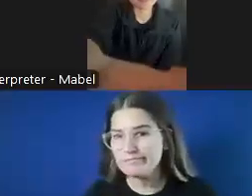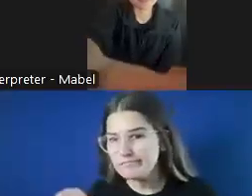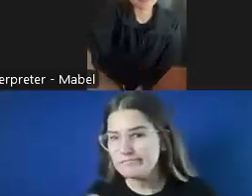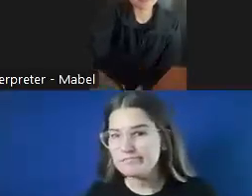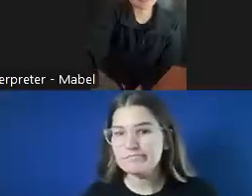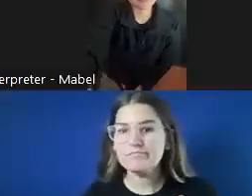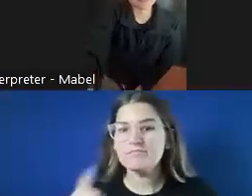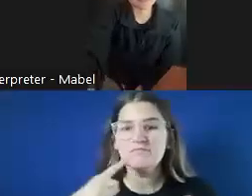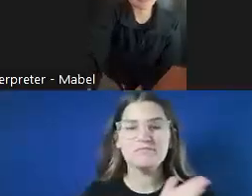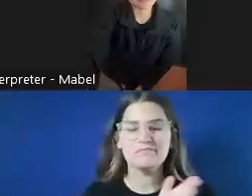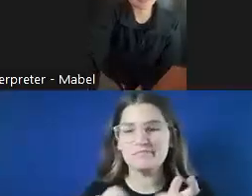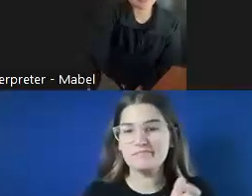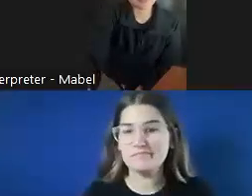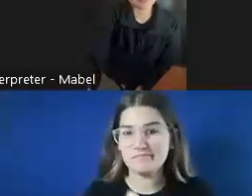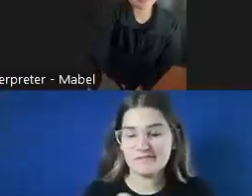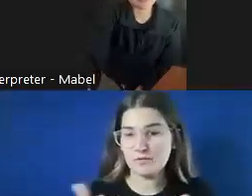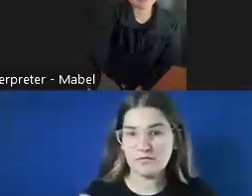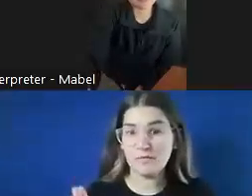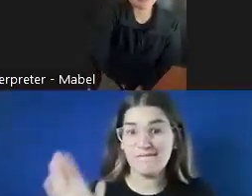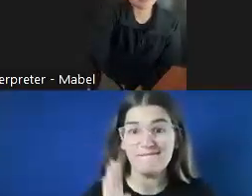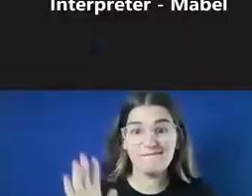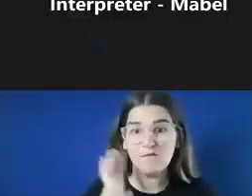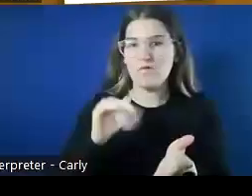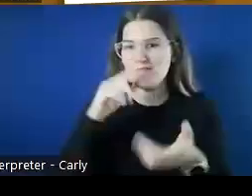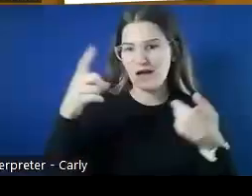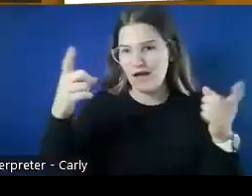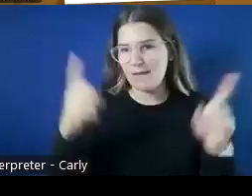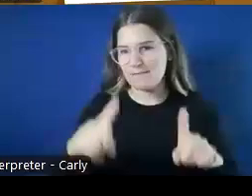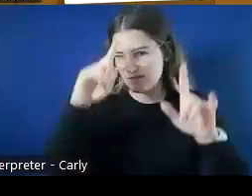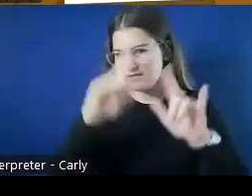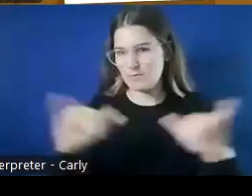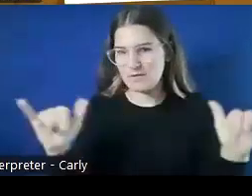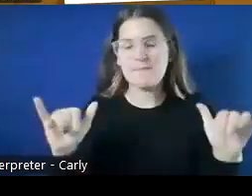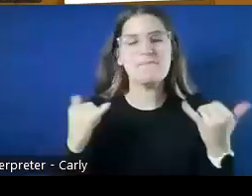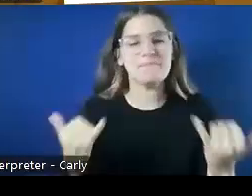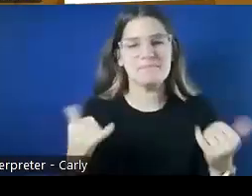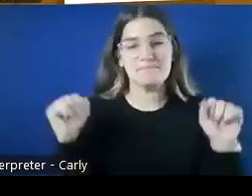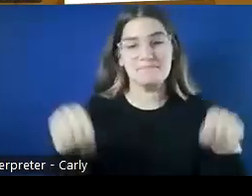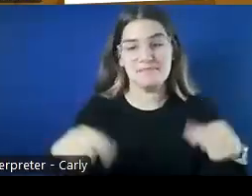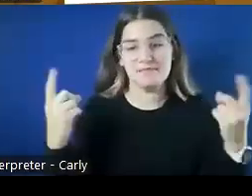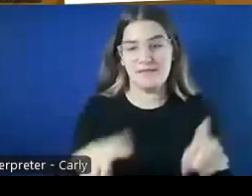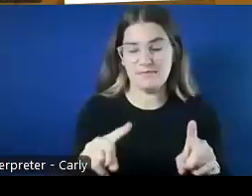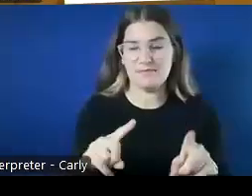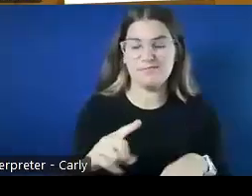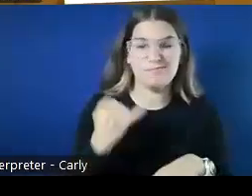that in the past were not able to be done in the emergency department um so ultimately we